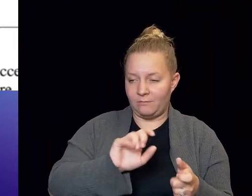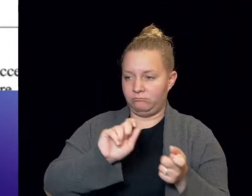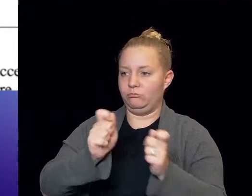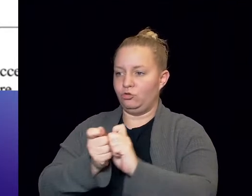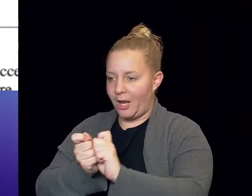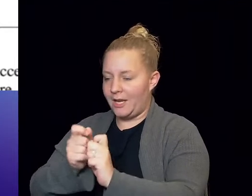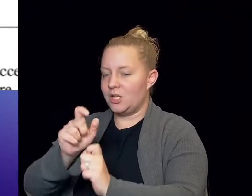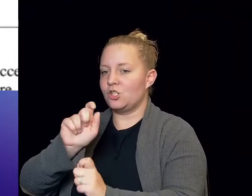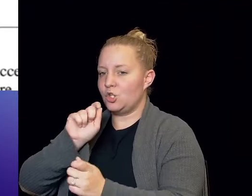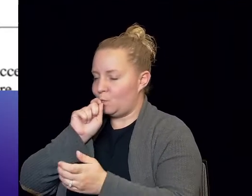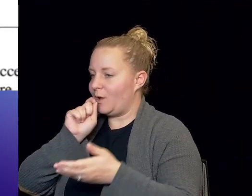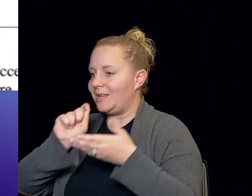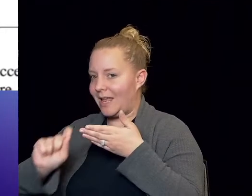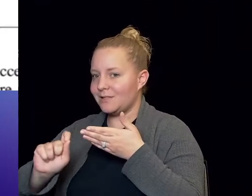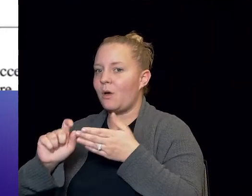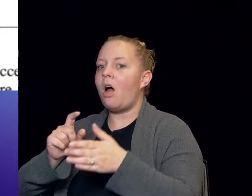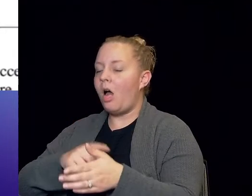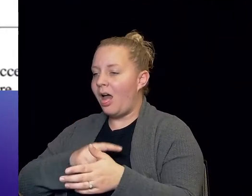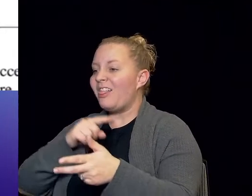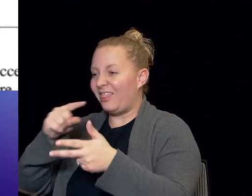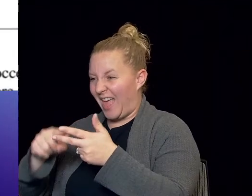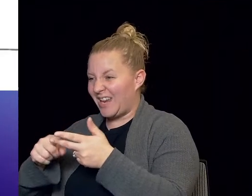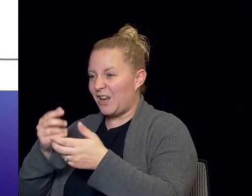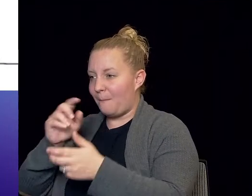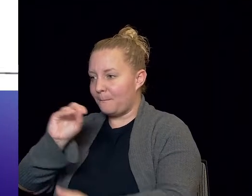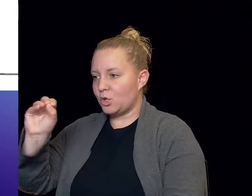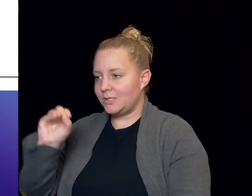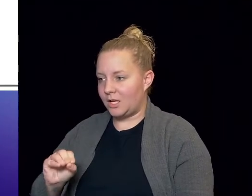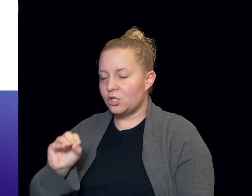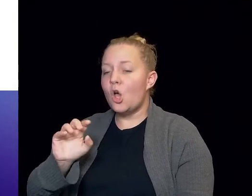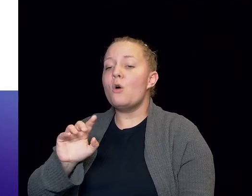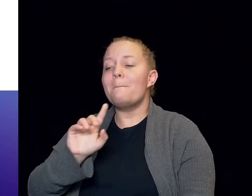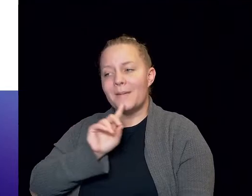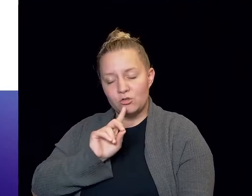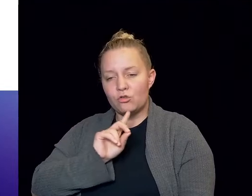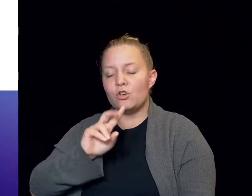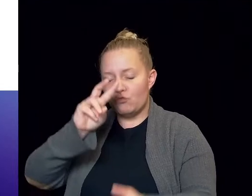you are reading the question for each one of these. So the first one, Owen got his test back